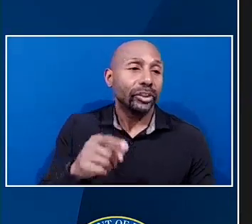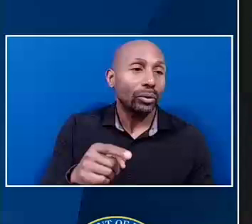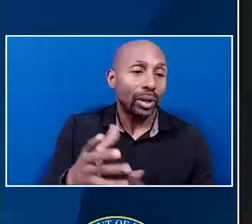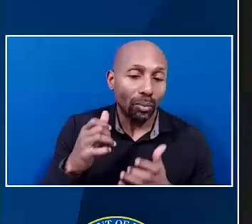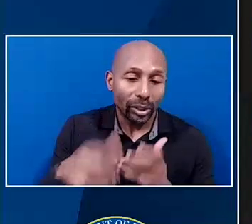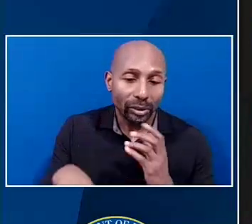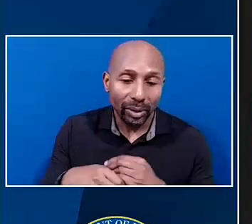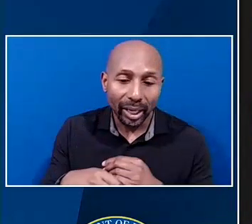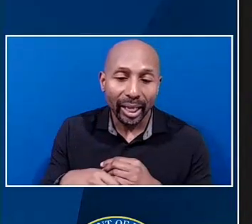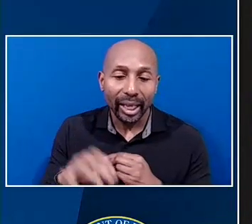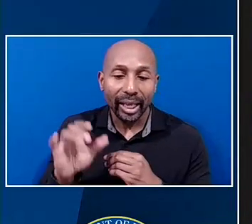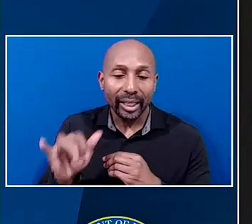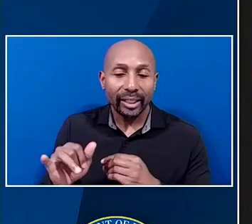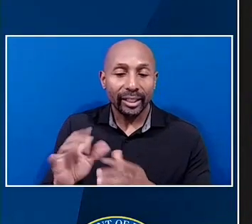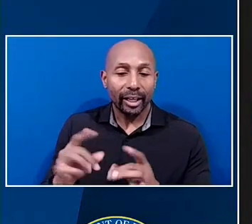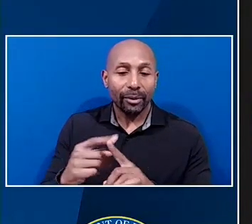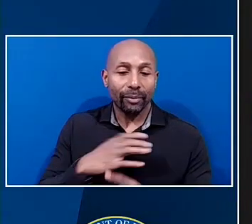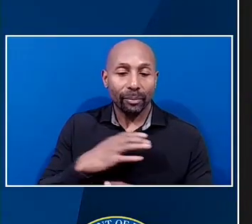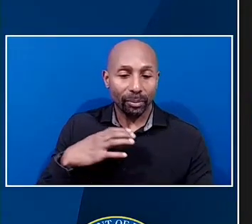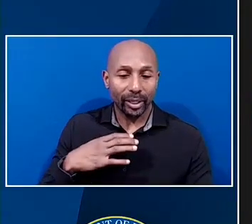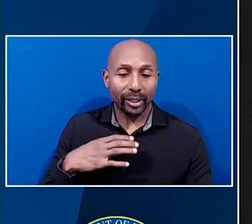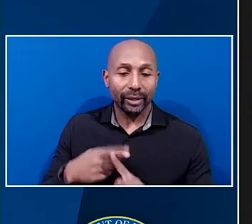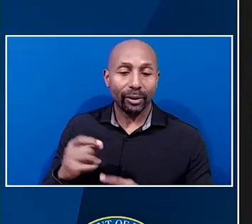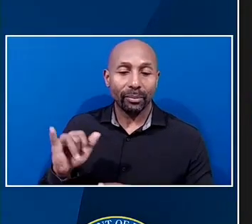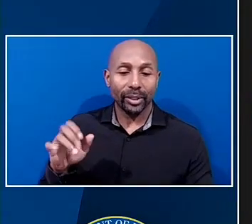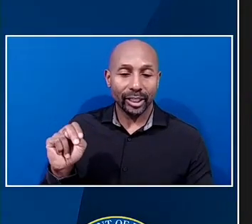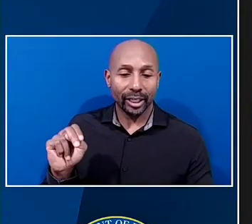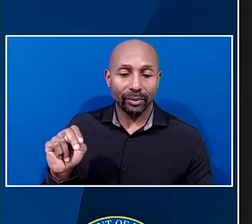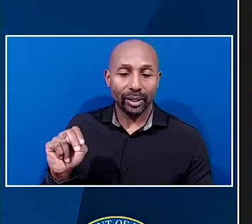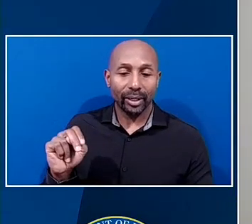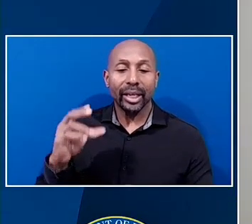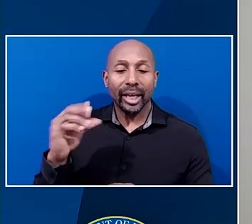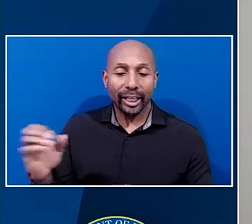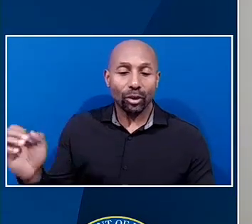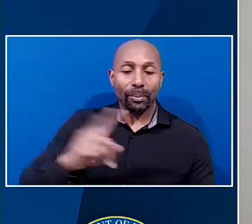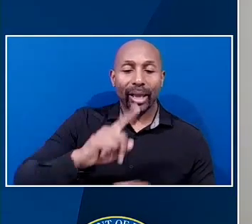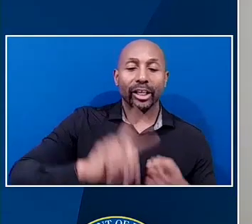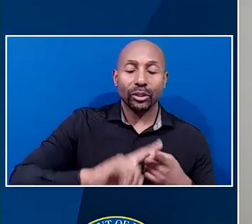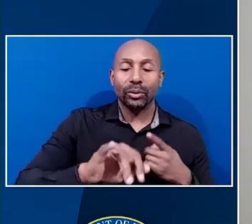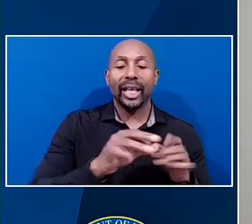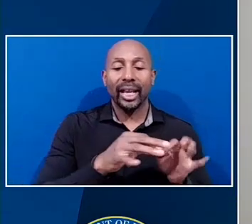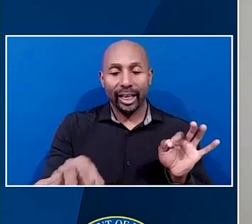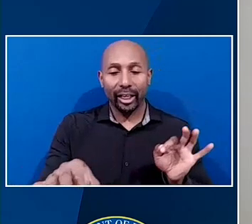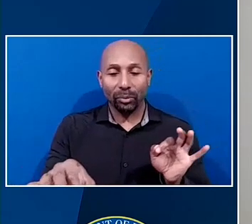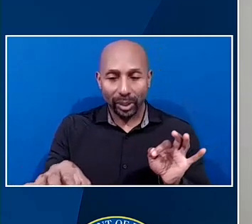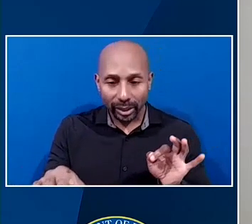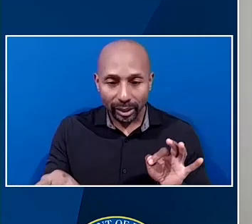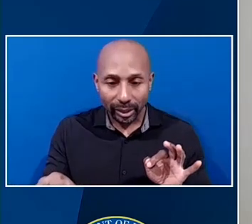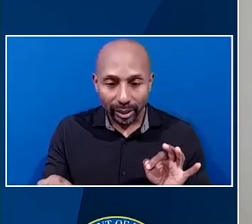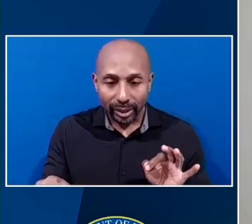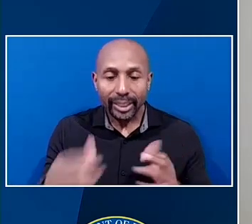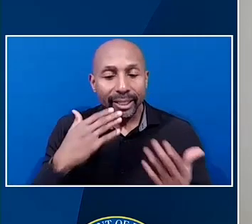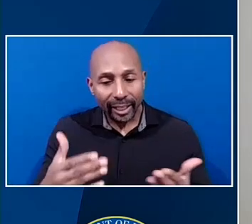Thanks, Jillian. And I guess I should make one more comment. We did receive a proposal, I think it was intended to help